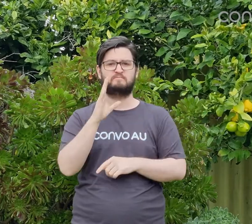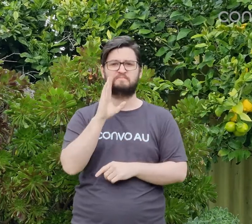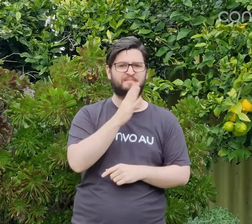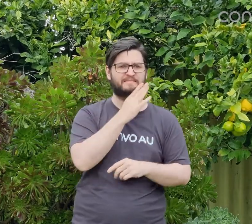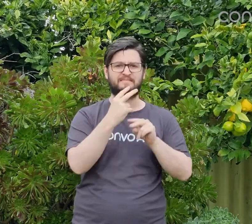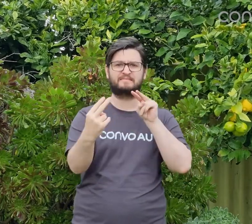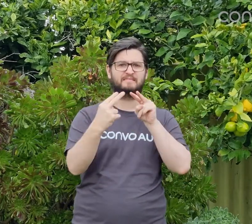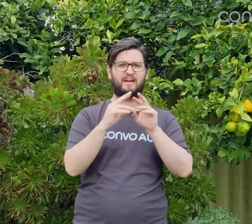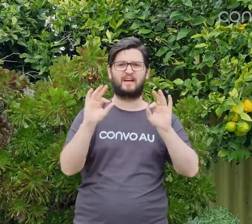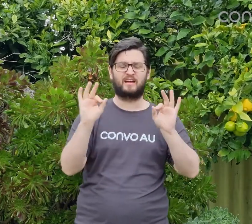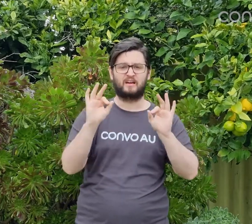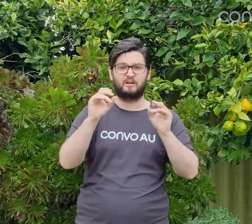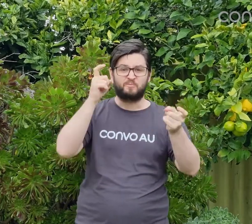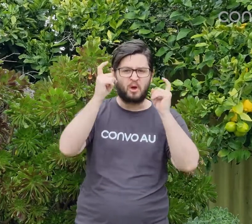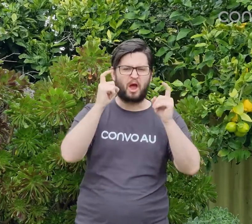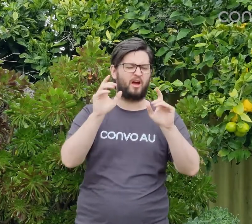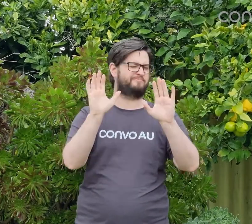If you miss seeing us at the Deaf Festival, don’t worry.